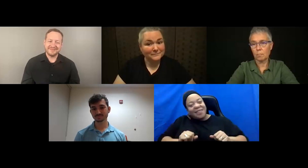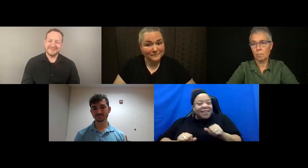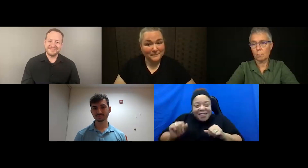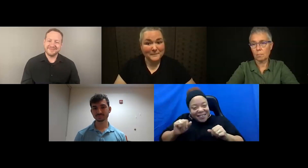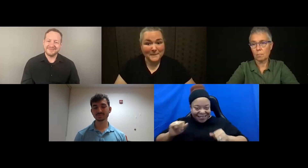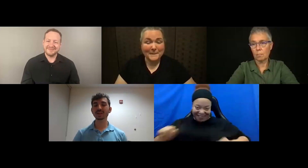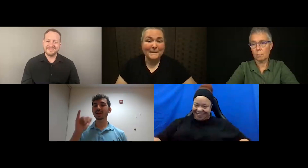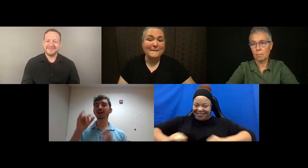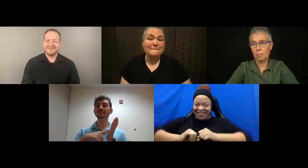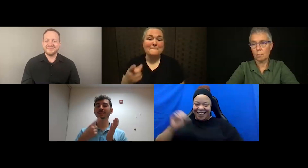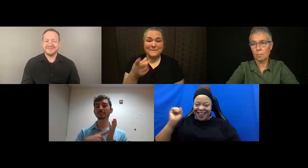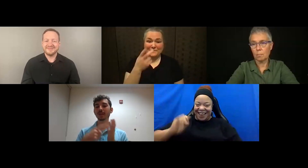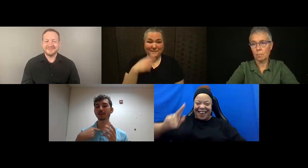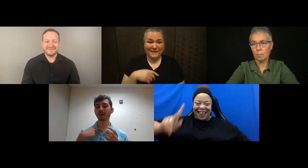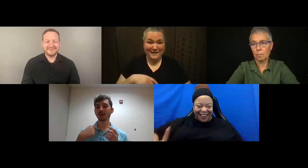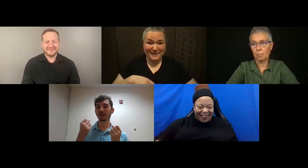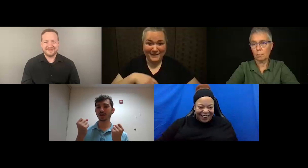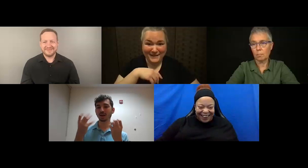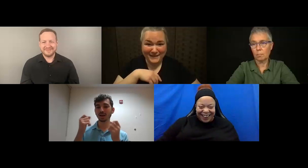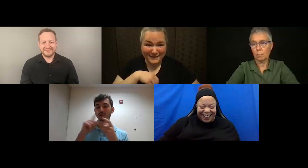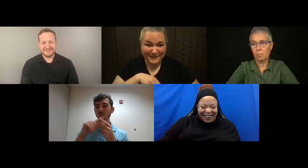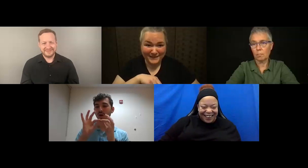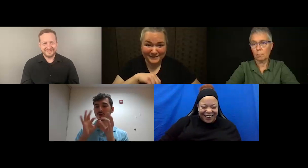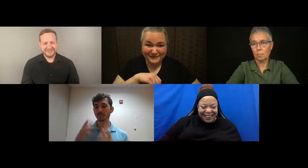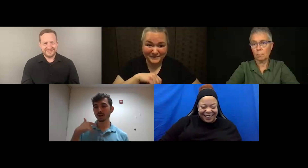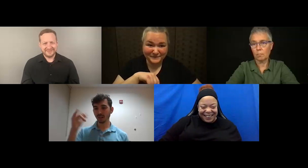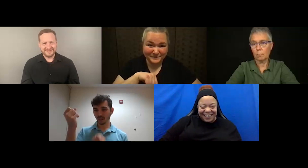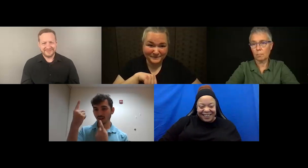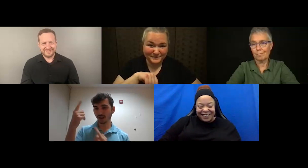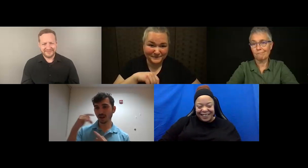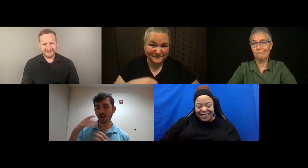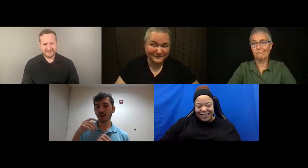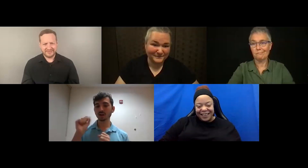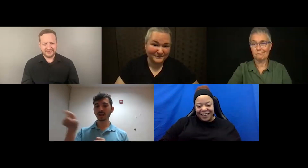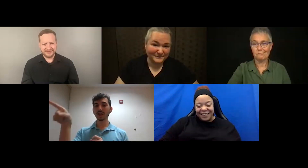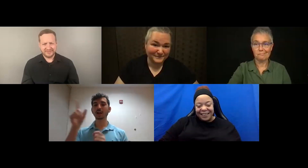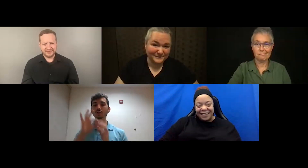That's unsettling. Like, um oh okay!? Yoel: I get it.